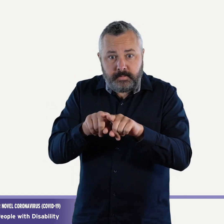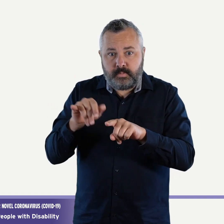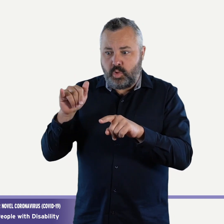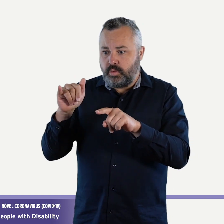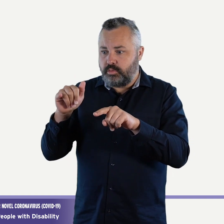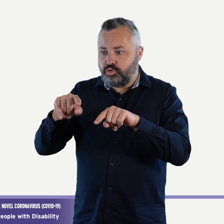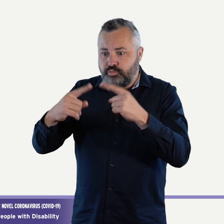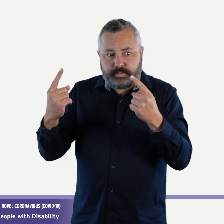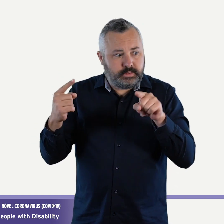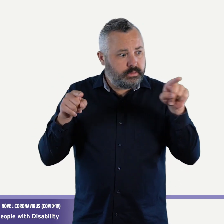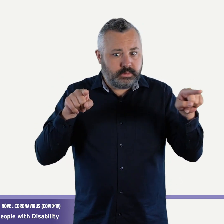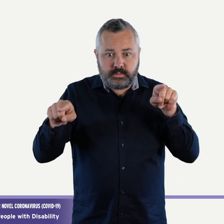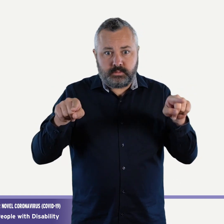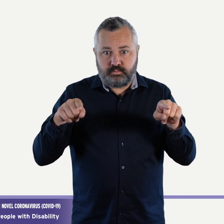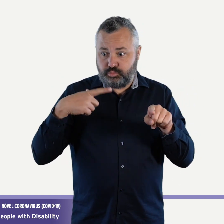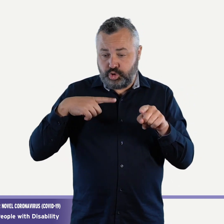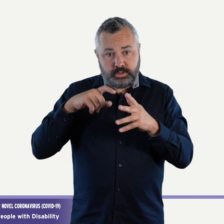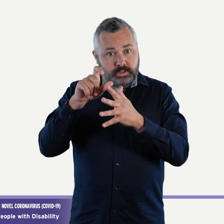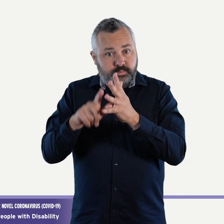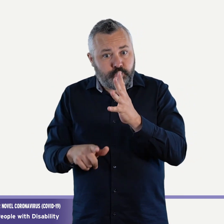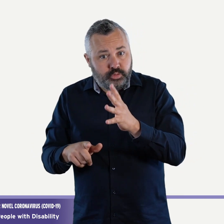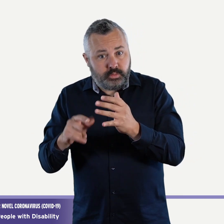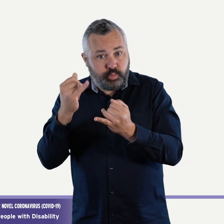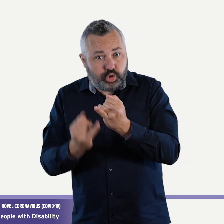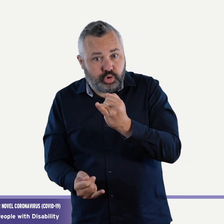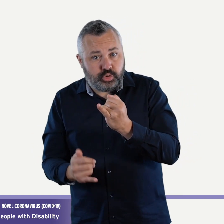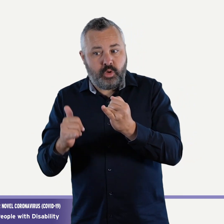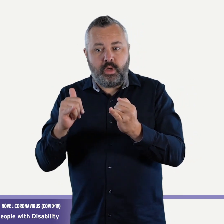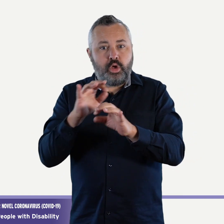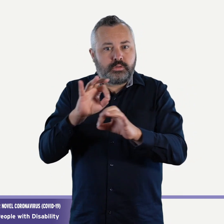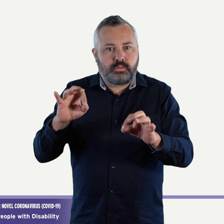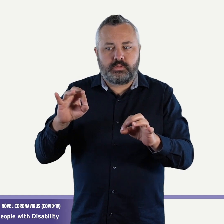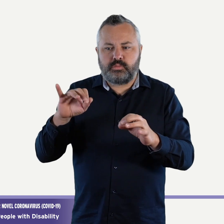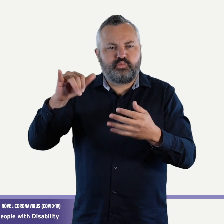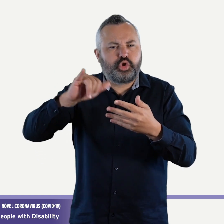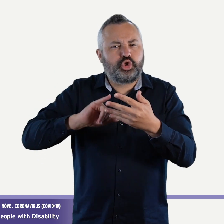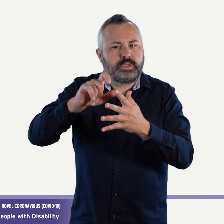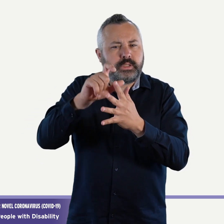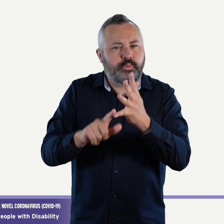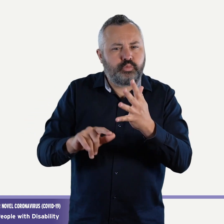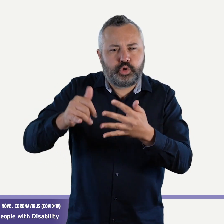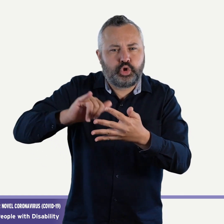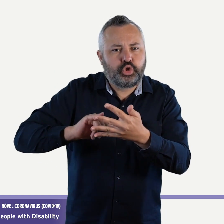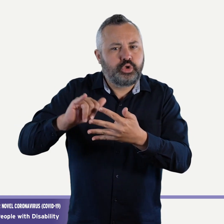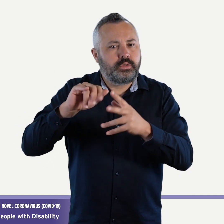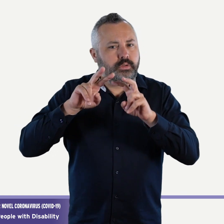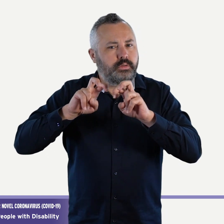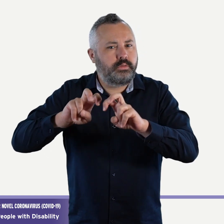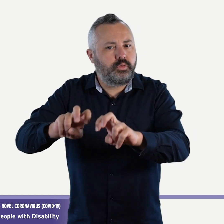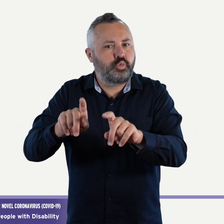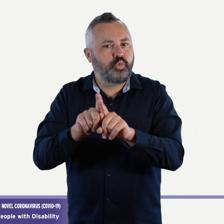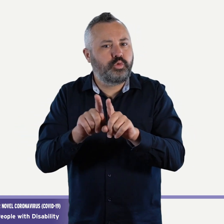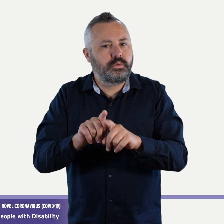and the clinical severity of the disease as it relates to people with disability.